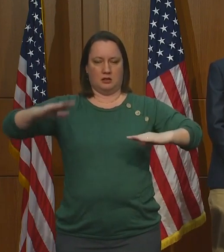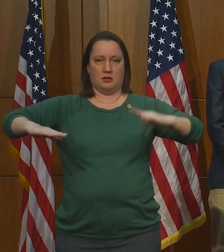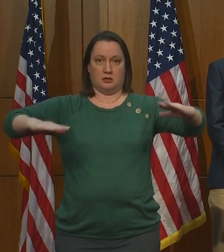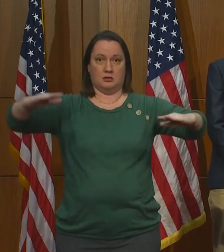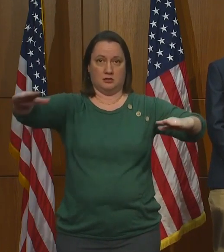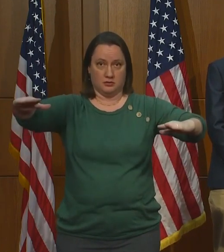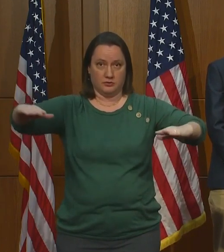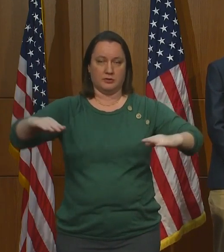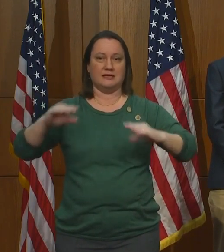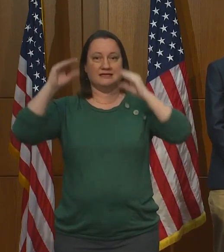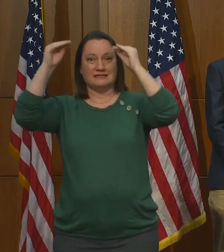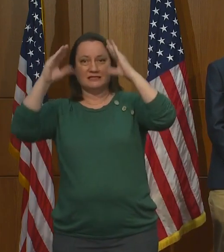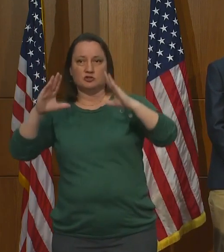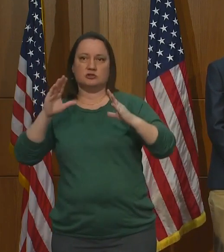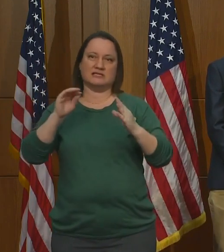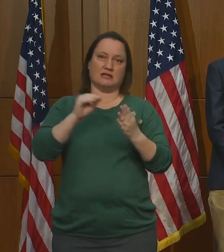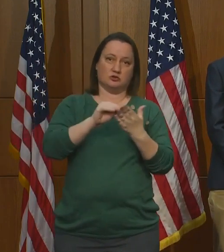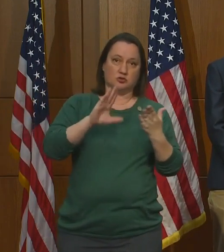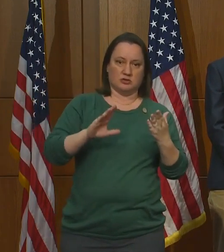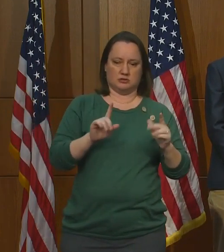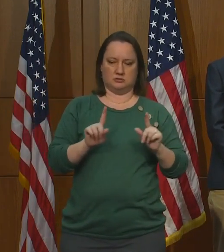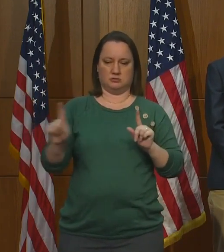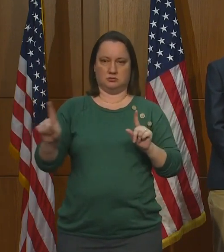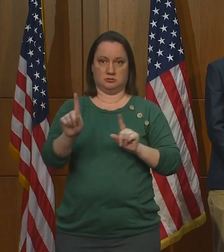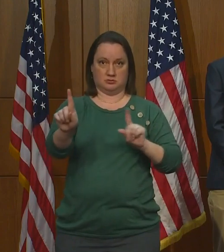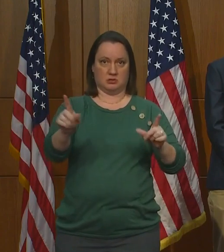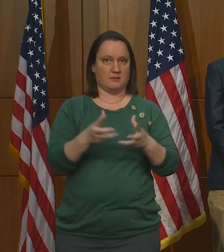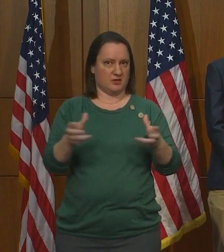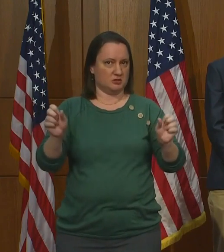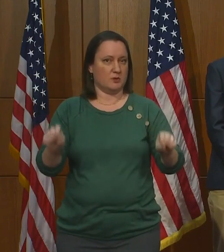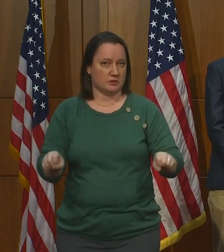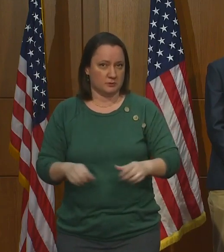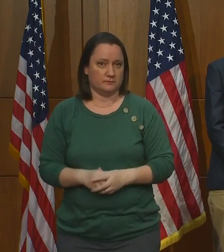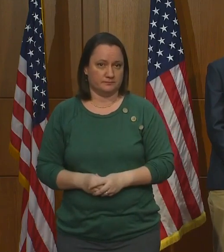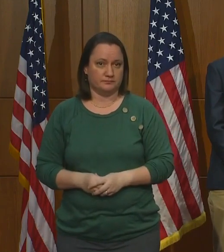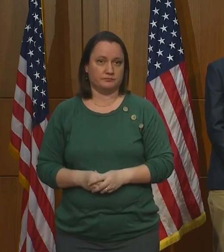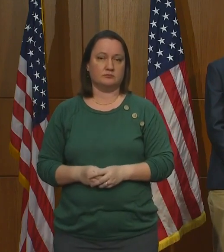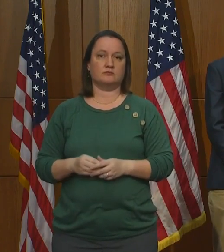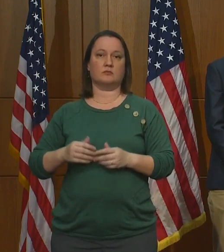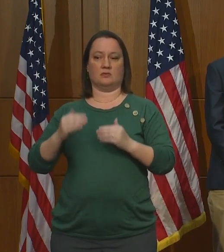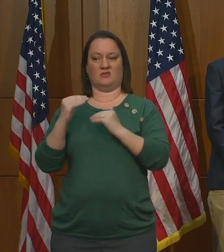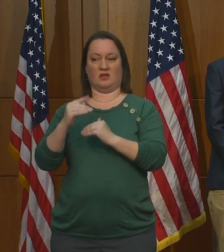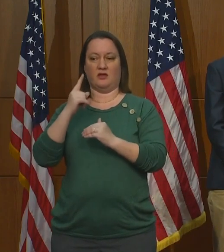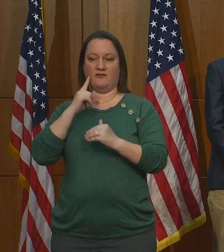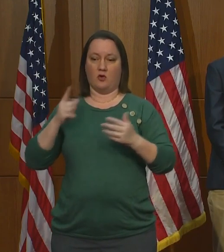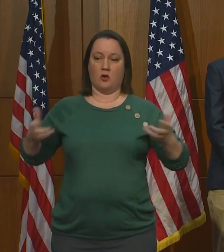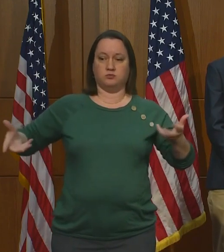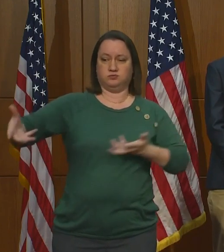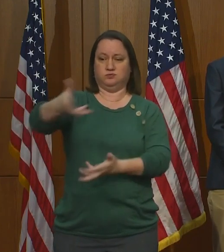DESKS WORKSTATIONS. TEACHERS AND STUDENTS AND STUDENTS AND OTHER STUDENTS TO THE GREATEST